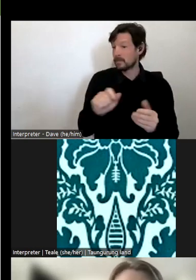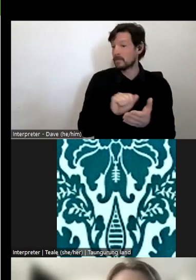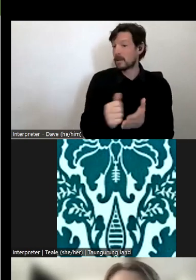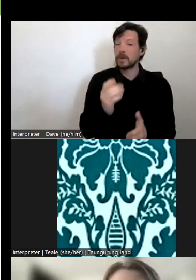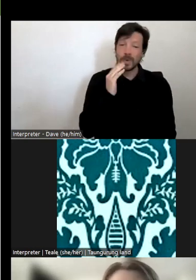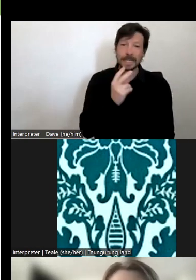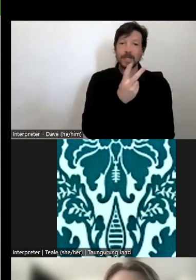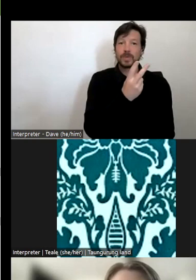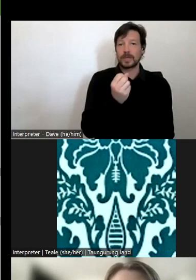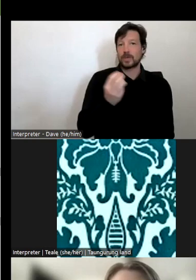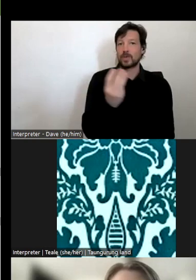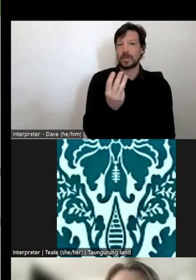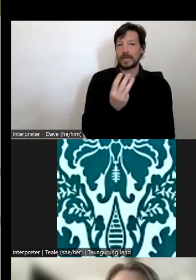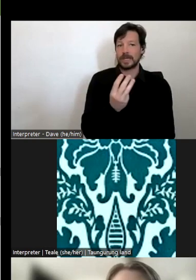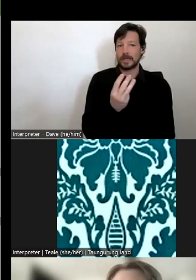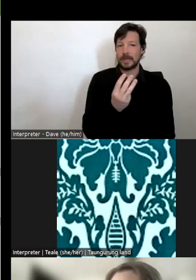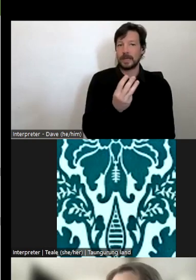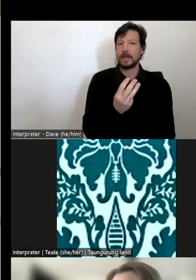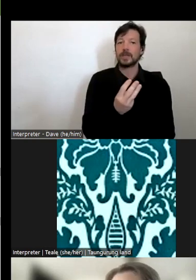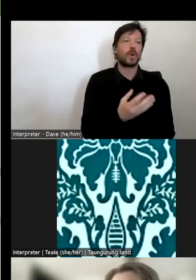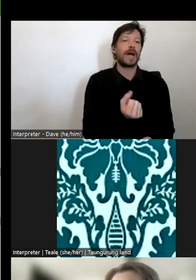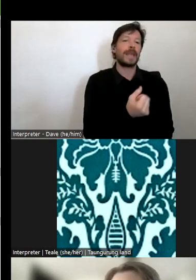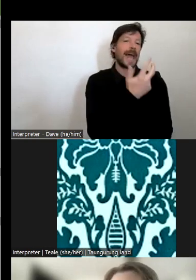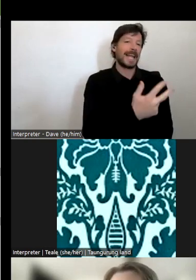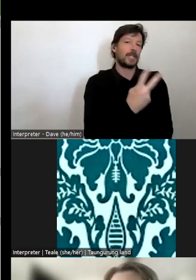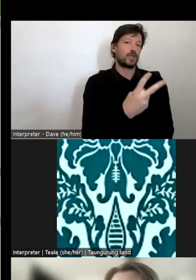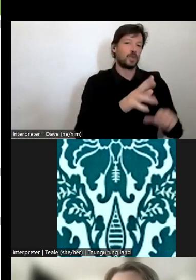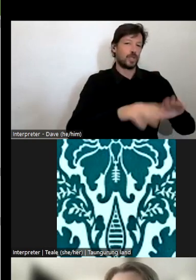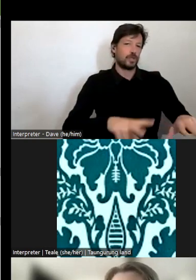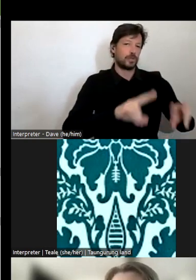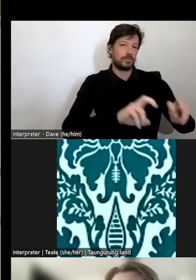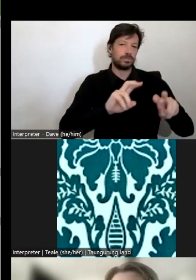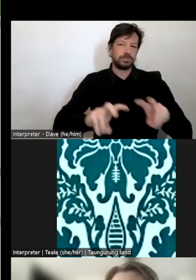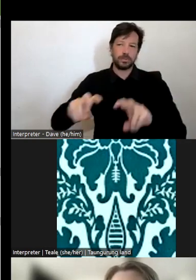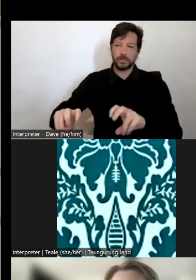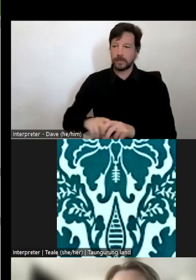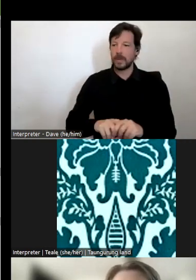and there were 82 children that they looked at there. This is what's been pulled into this paper.